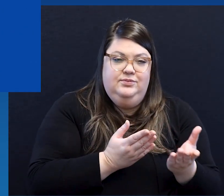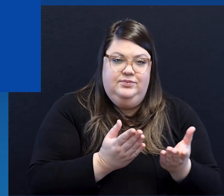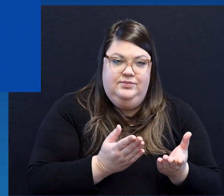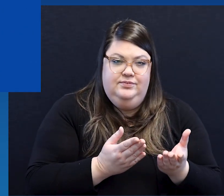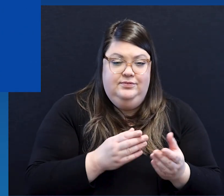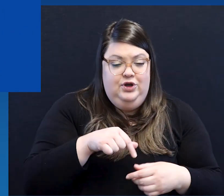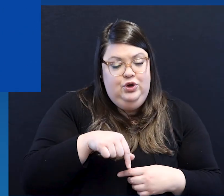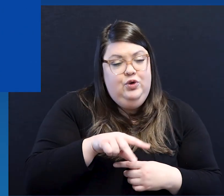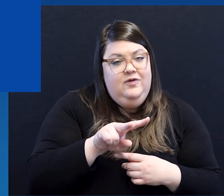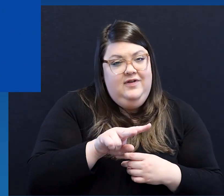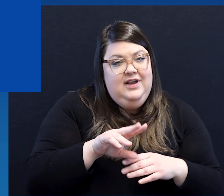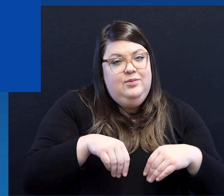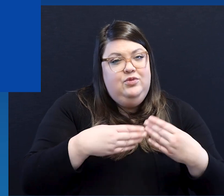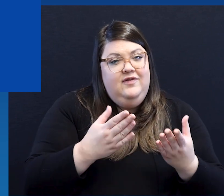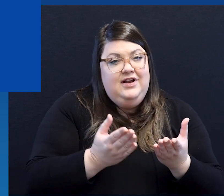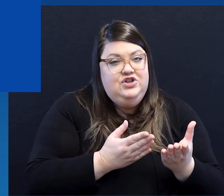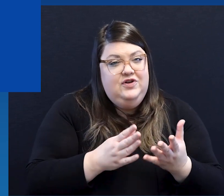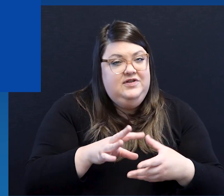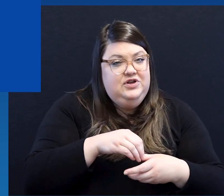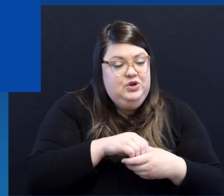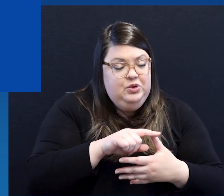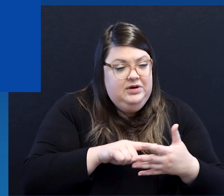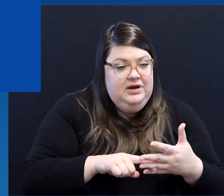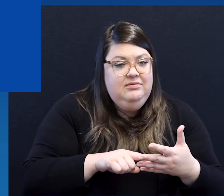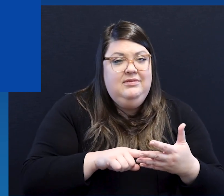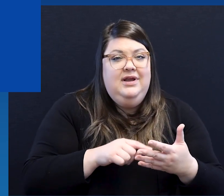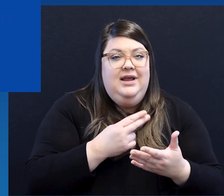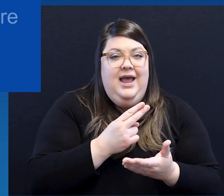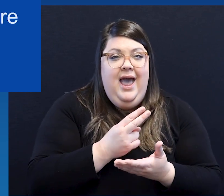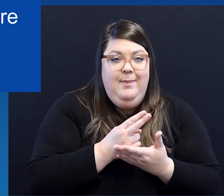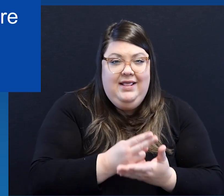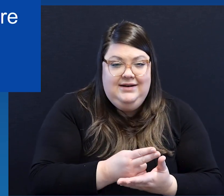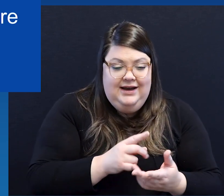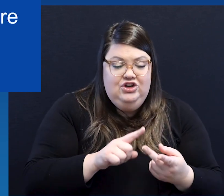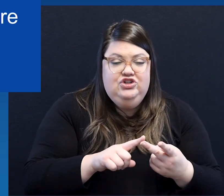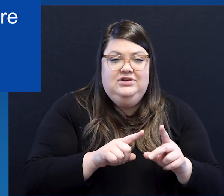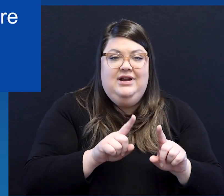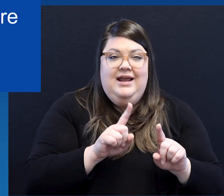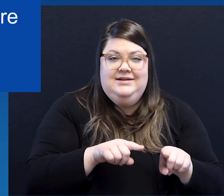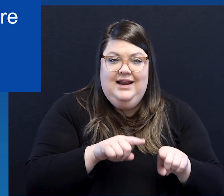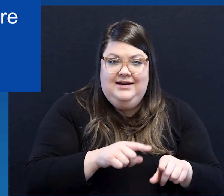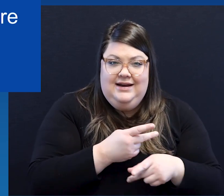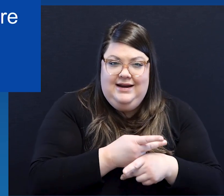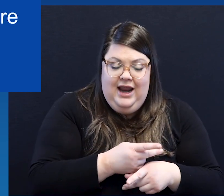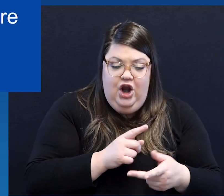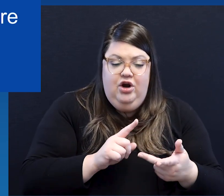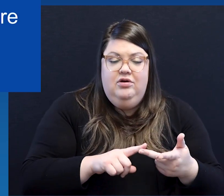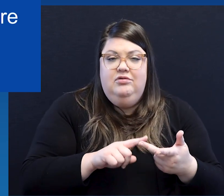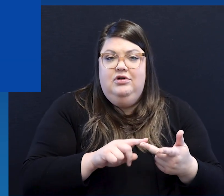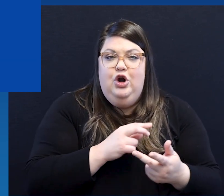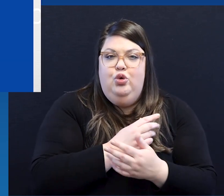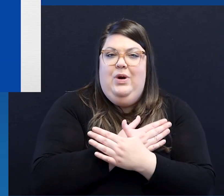provide a wide array of services and in some instances are authorized to provide more than one type of service.